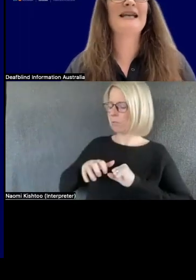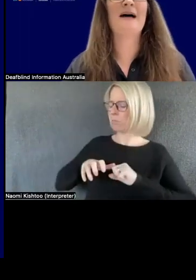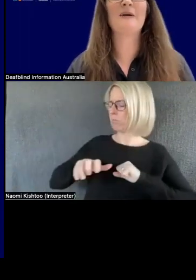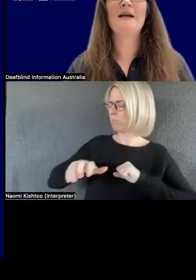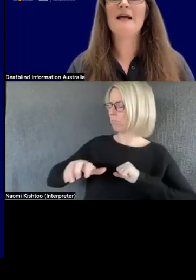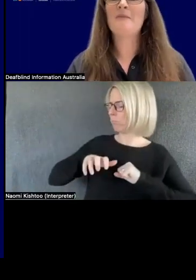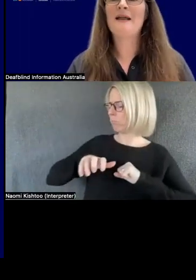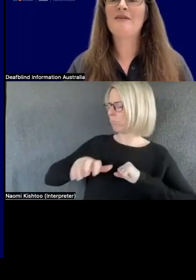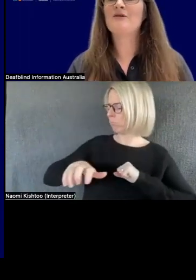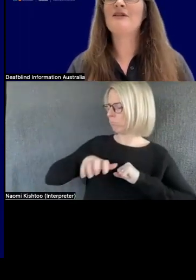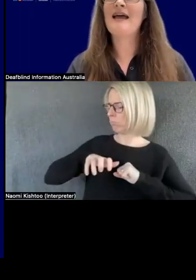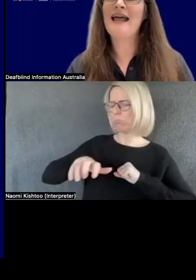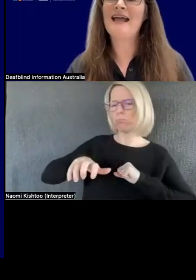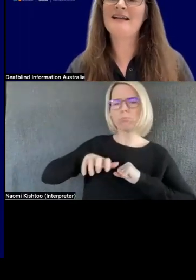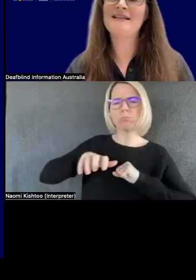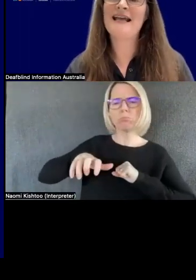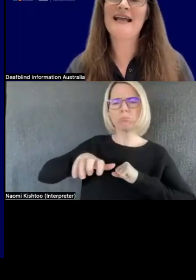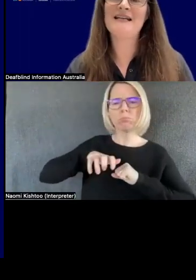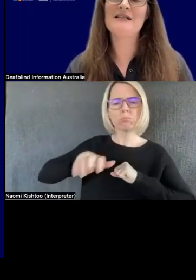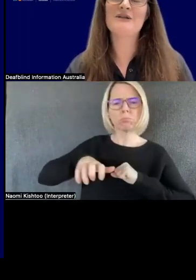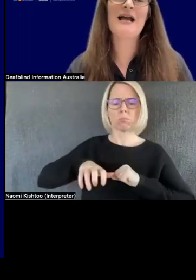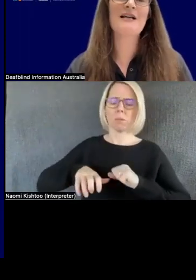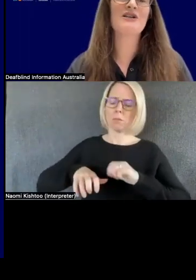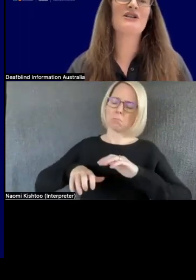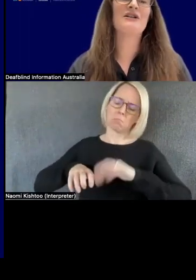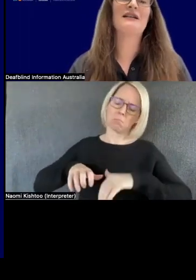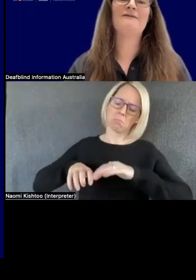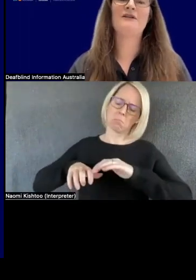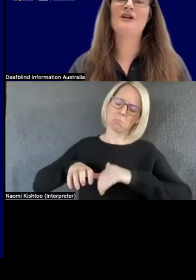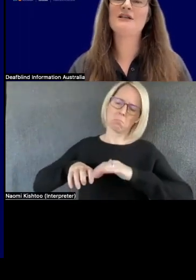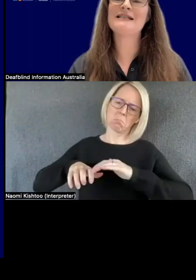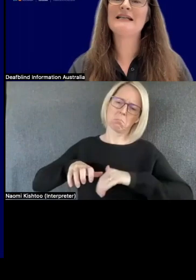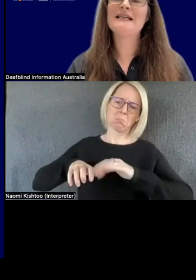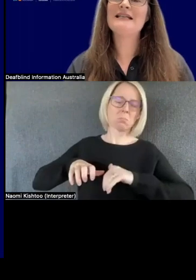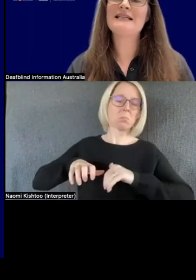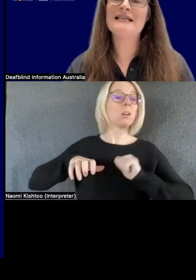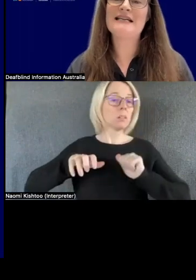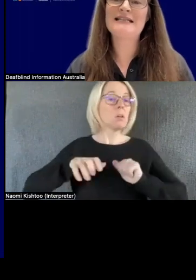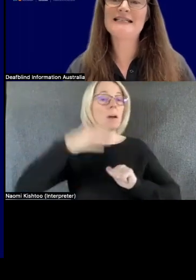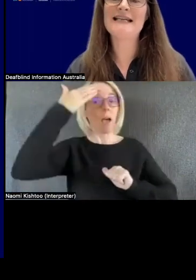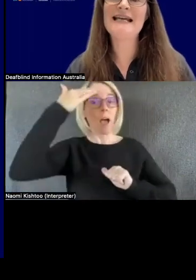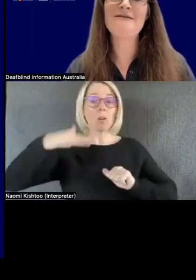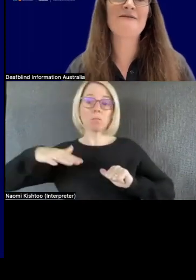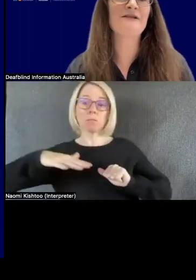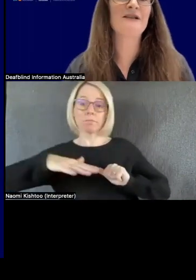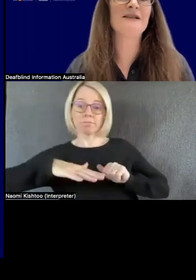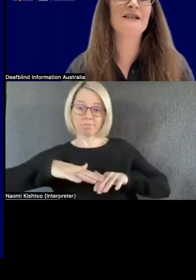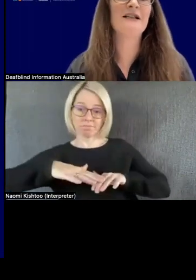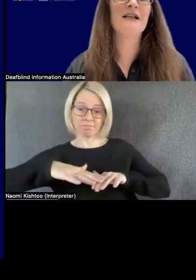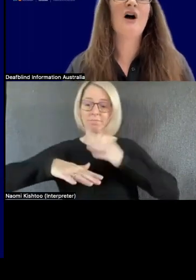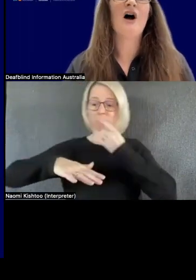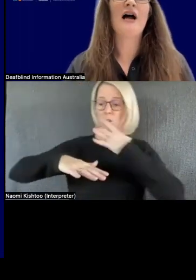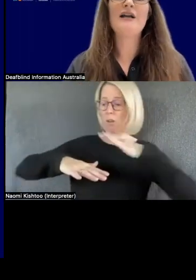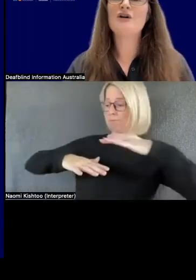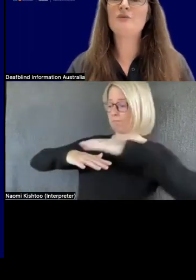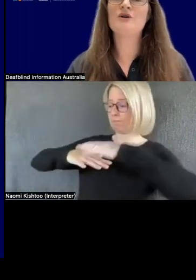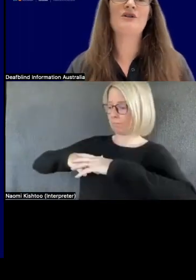tap, but through that hand under hand interaction they have learnt, “This thing is safe, I know what